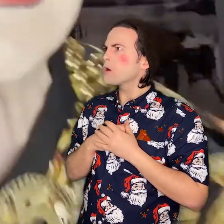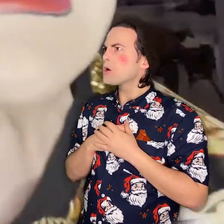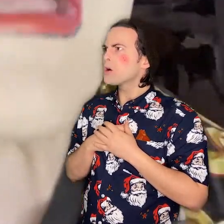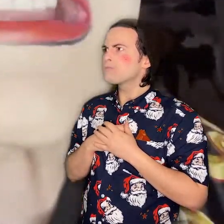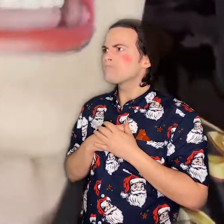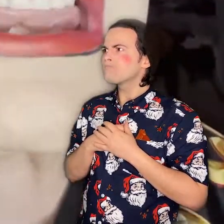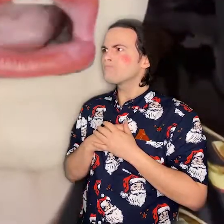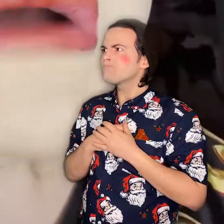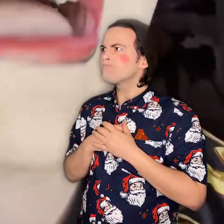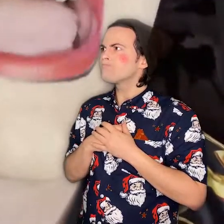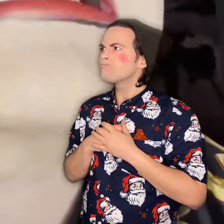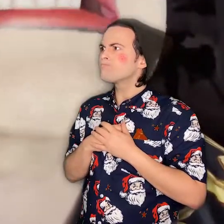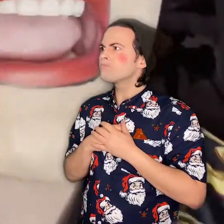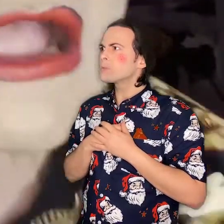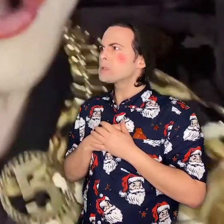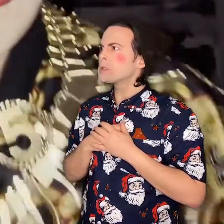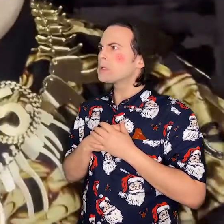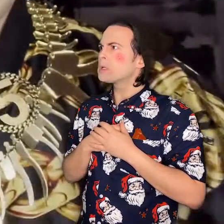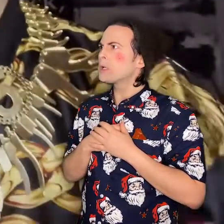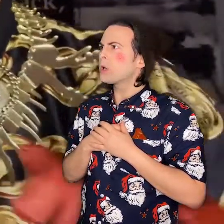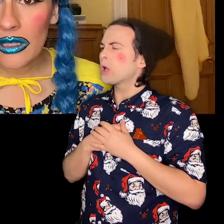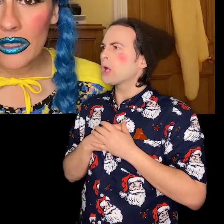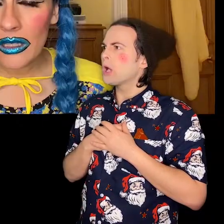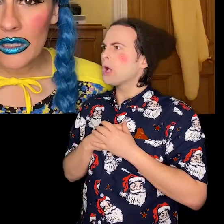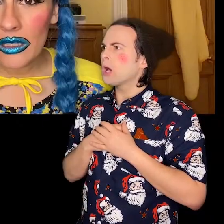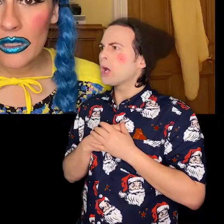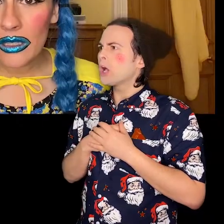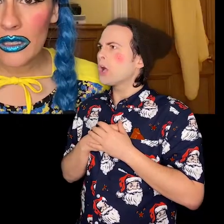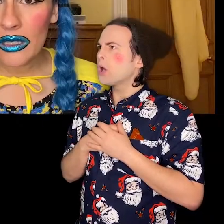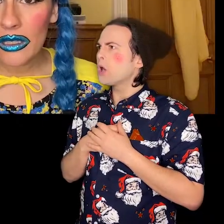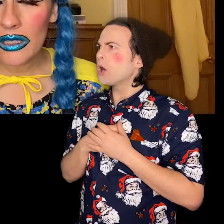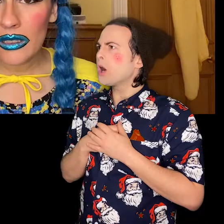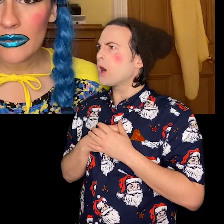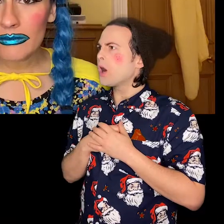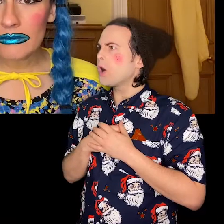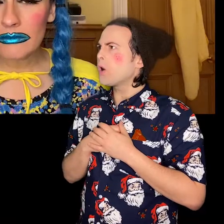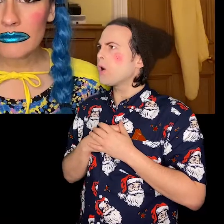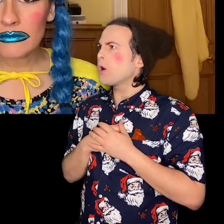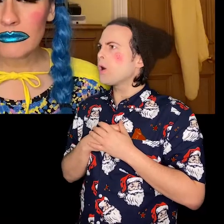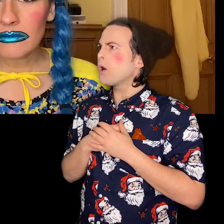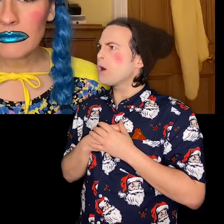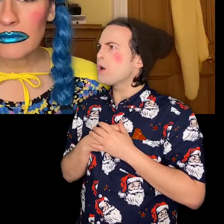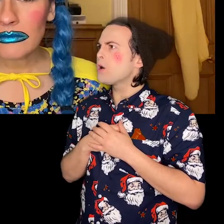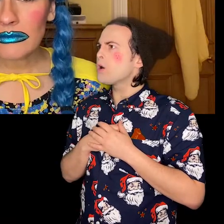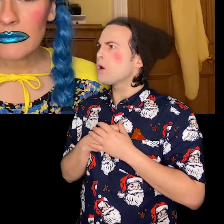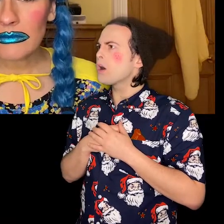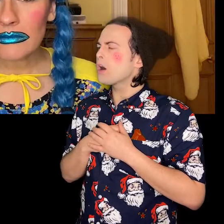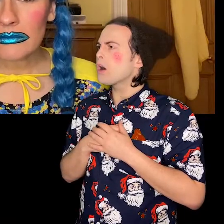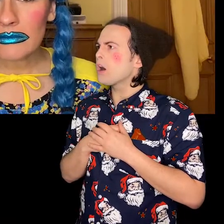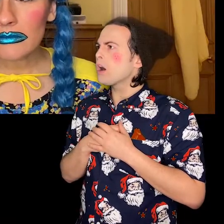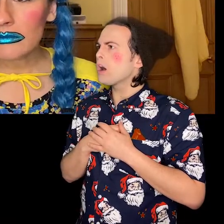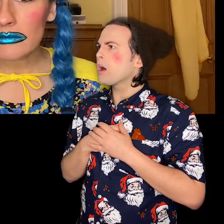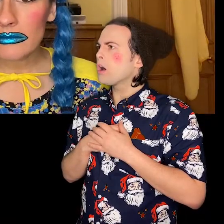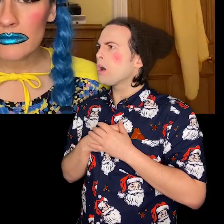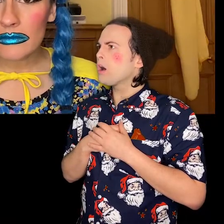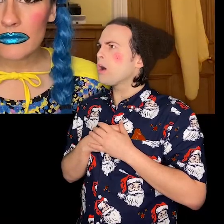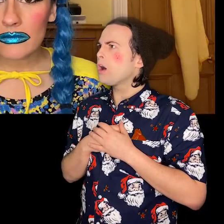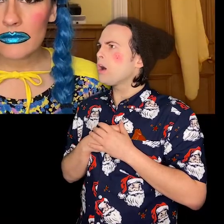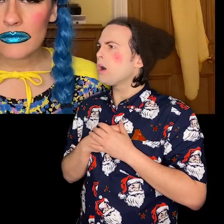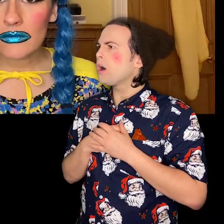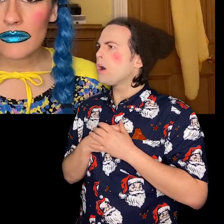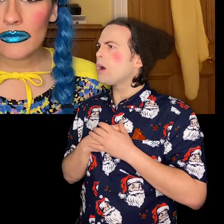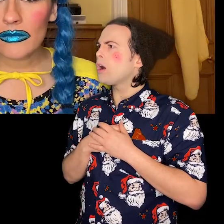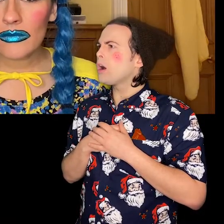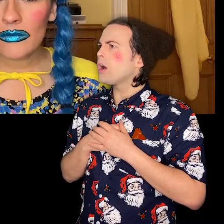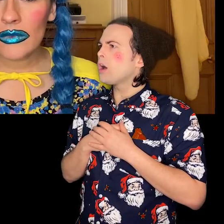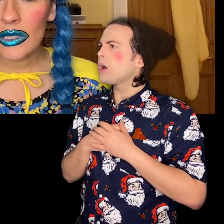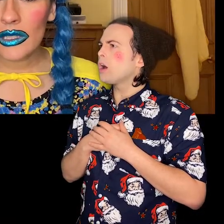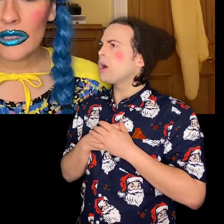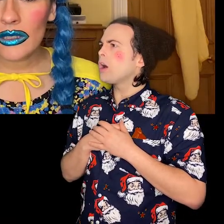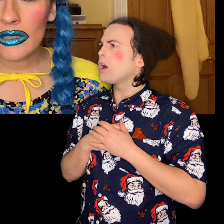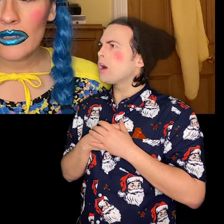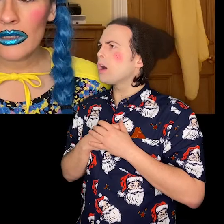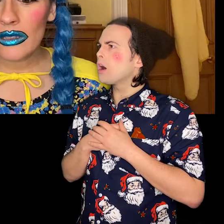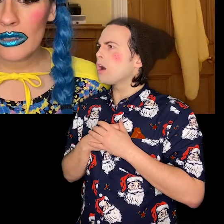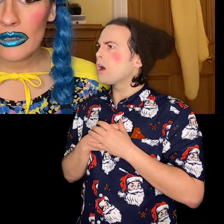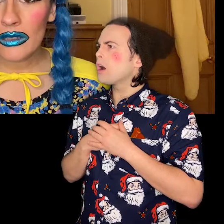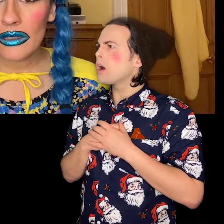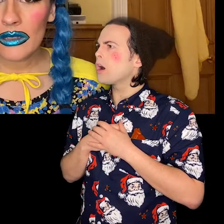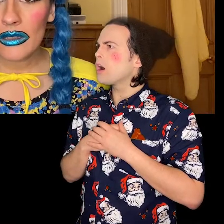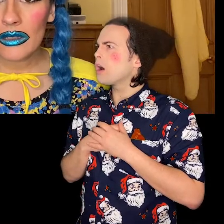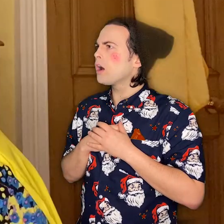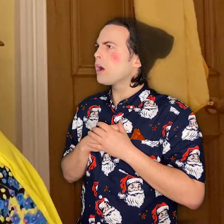Judy - What do you mean you're not meant to/ Oh sorry about that. Is tht because of what poor Helen thinks happened on the opening night of Still Game?